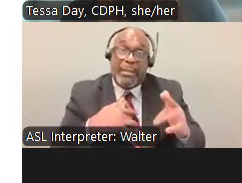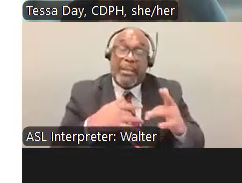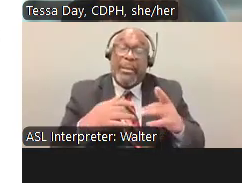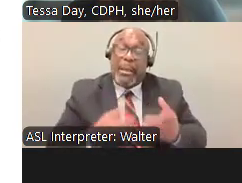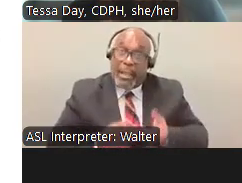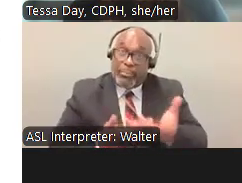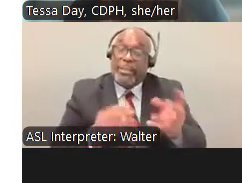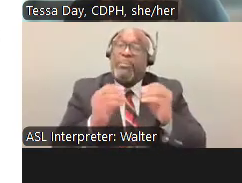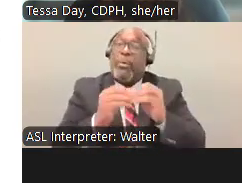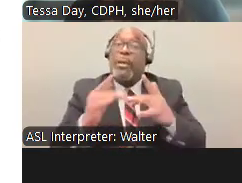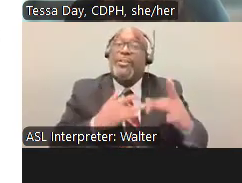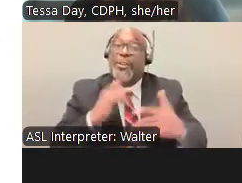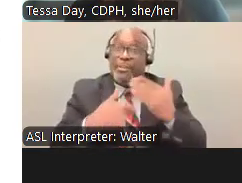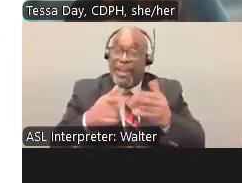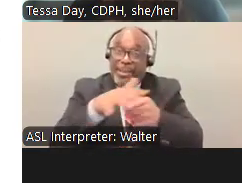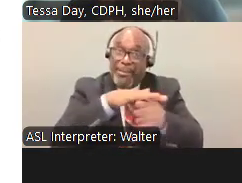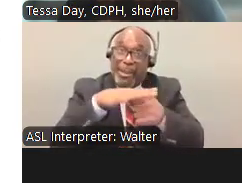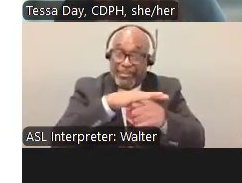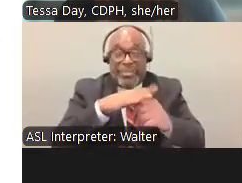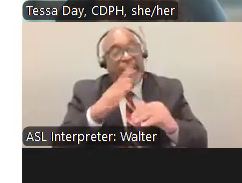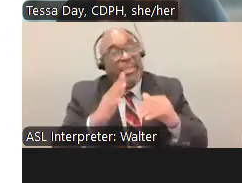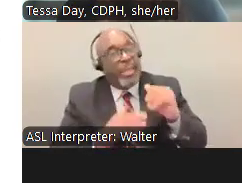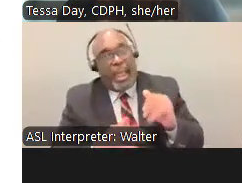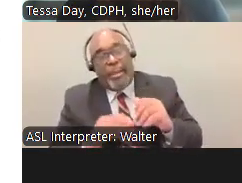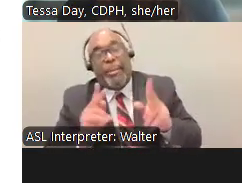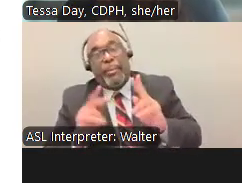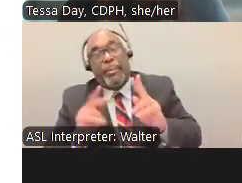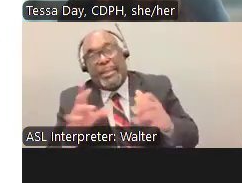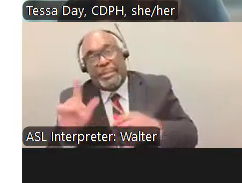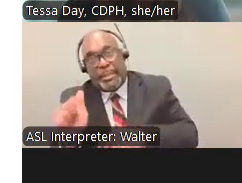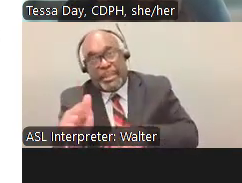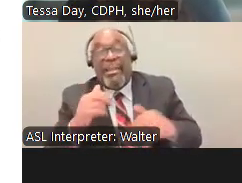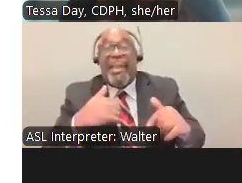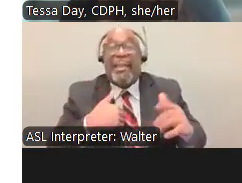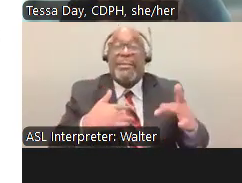13:35:20 neighborhood environment than 13:35:21 those without disabilities. 13:35:22 They were more likely to have a 13:35:24 high number of environmental